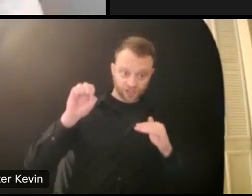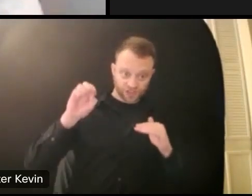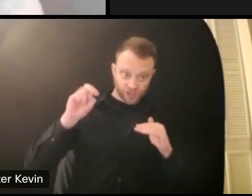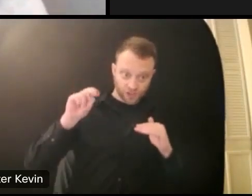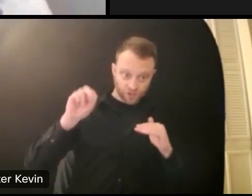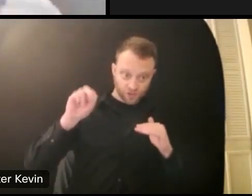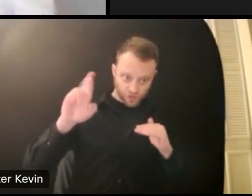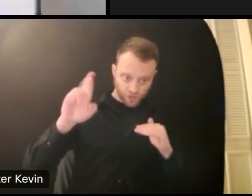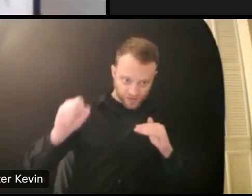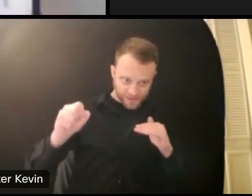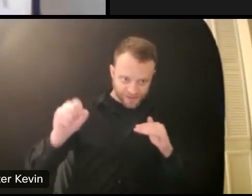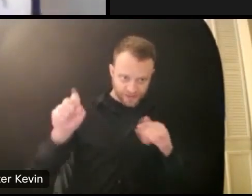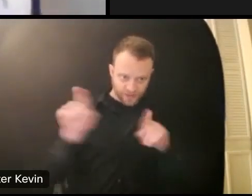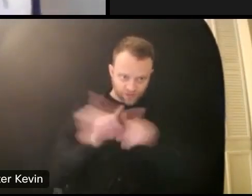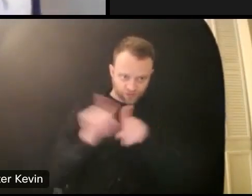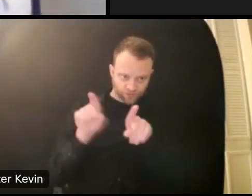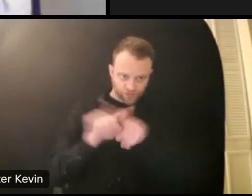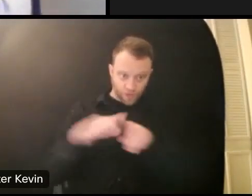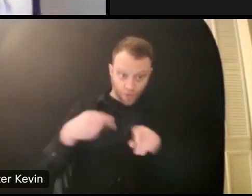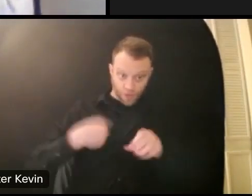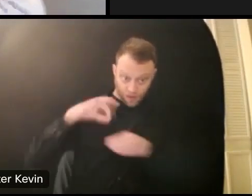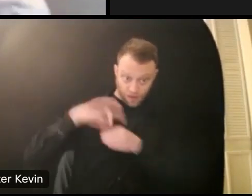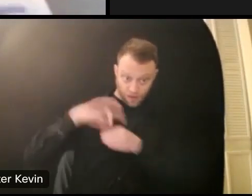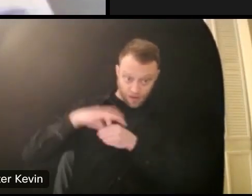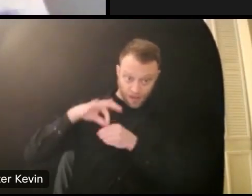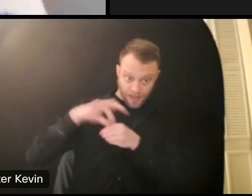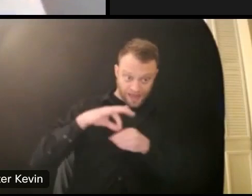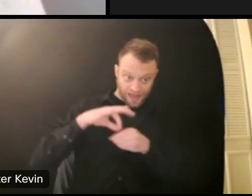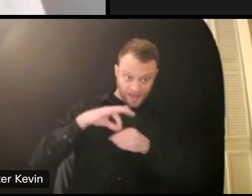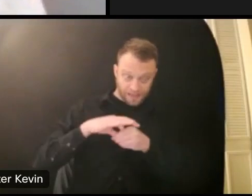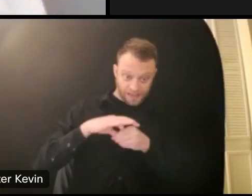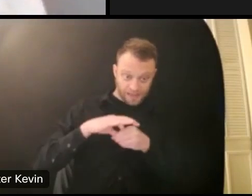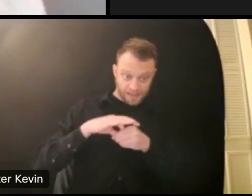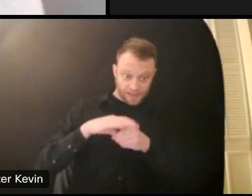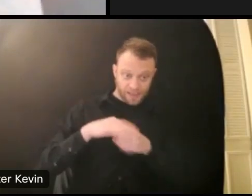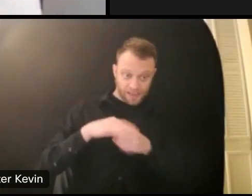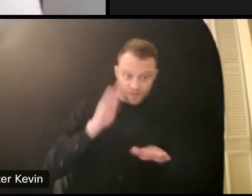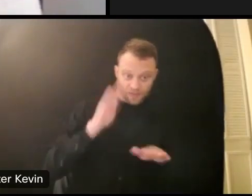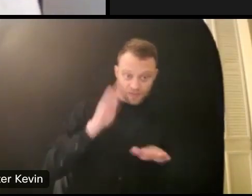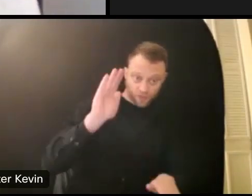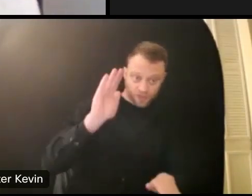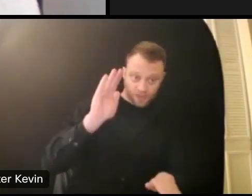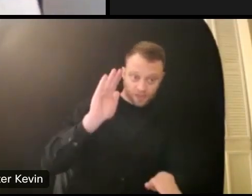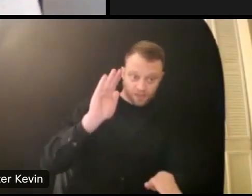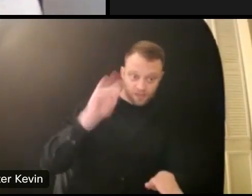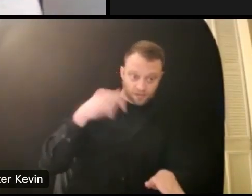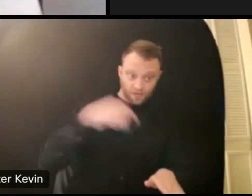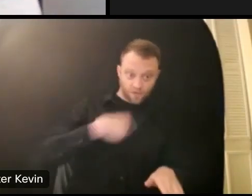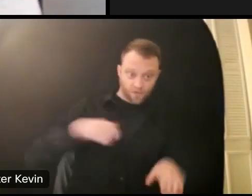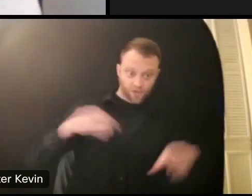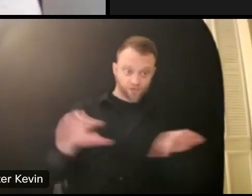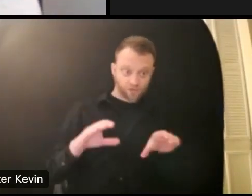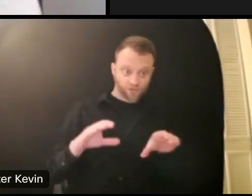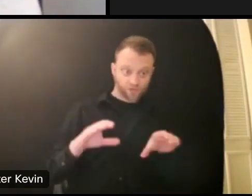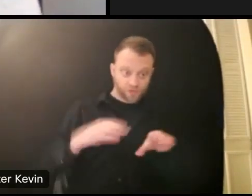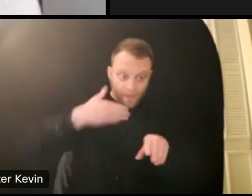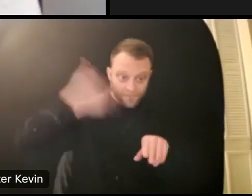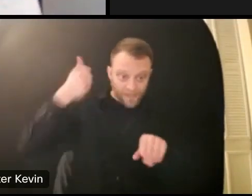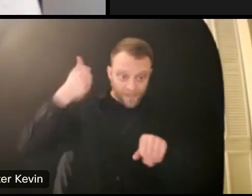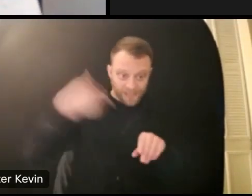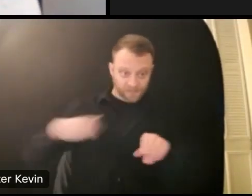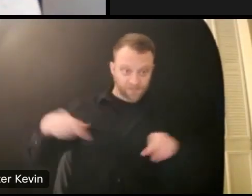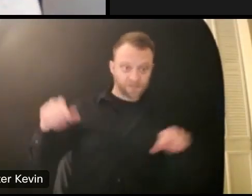we are here doing the best that we possibly can and trying our hardest and, you know,